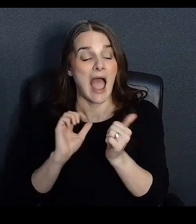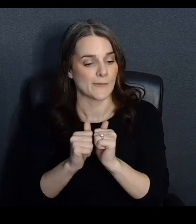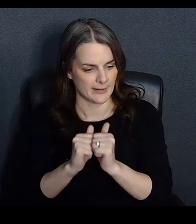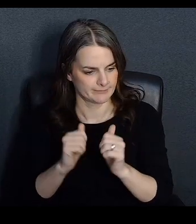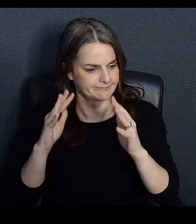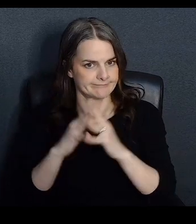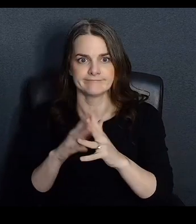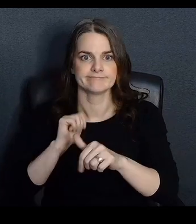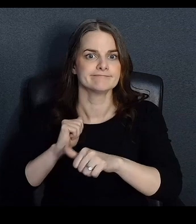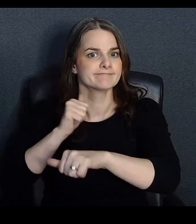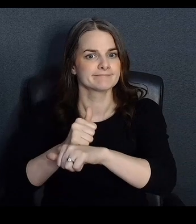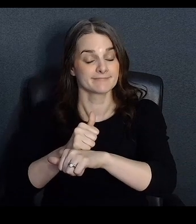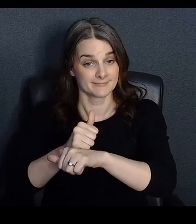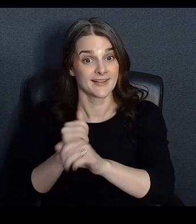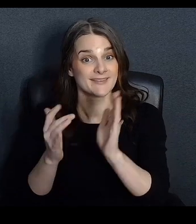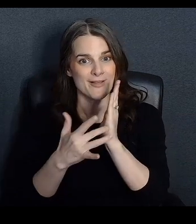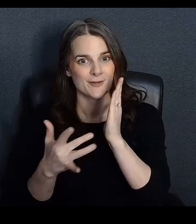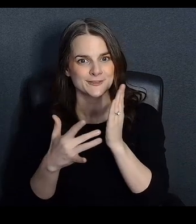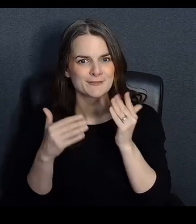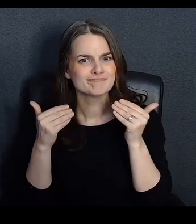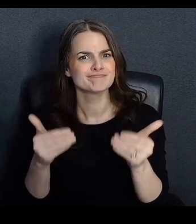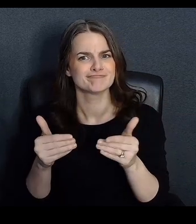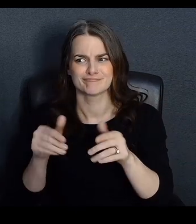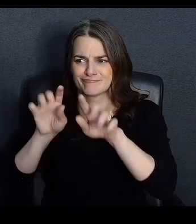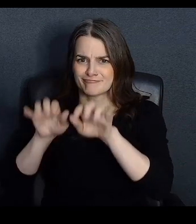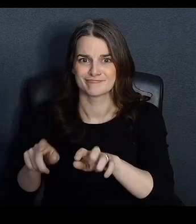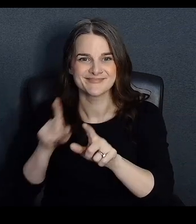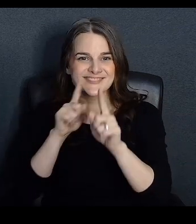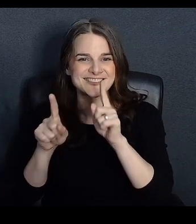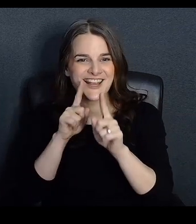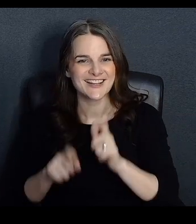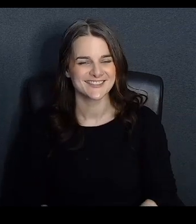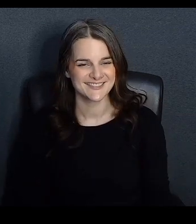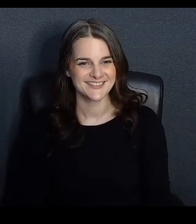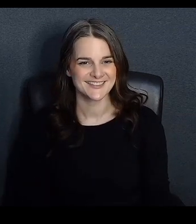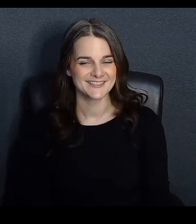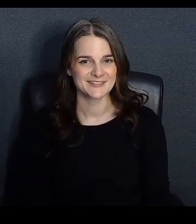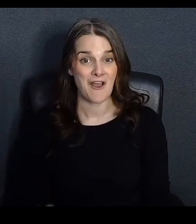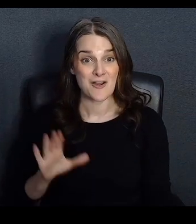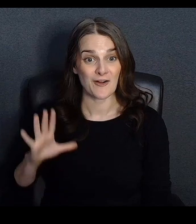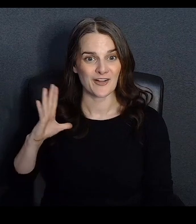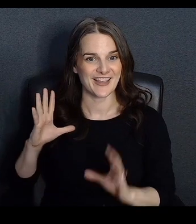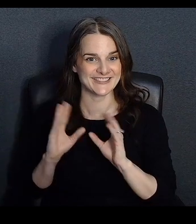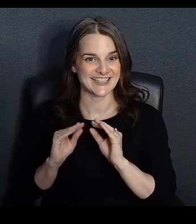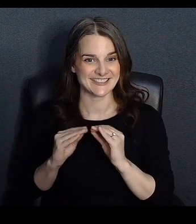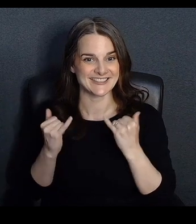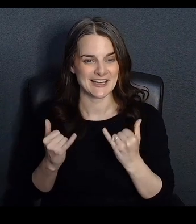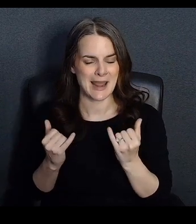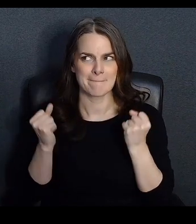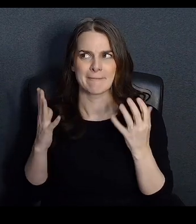ways that they could implement technology, please feel free to share those in the chat. At the earlier session today, we also